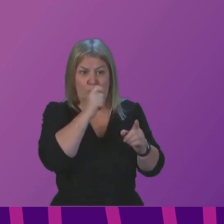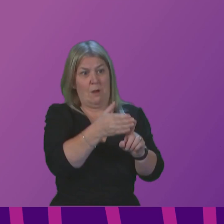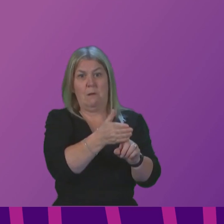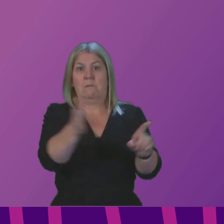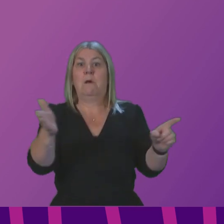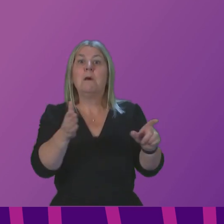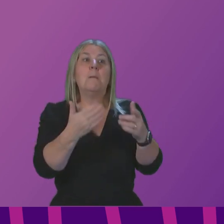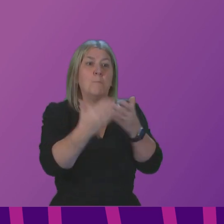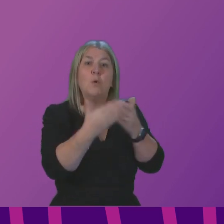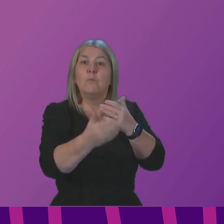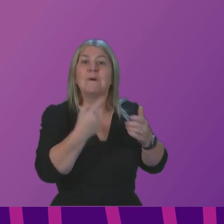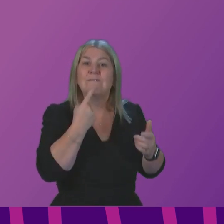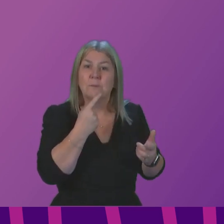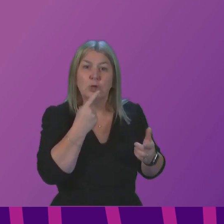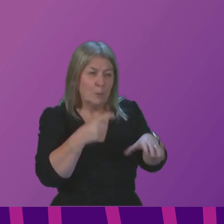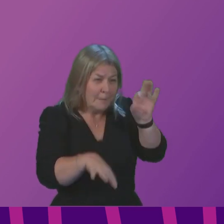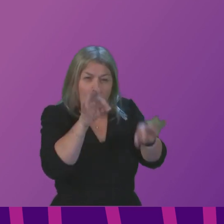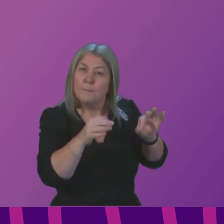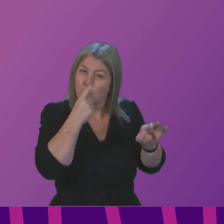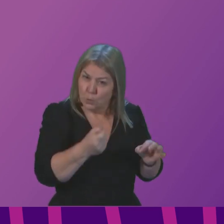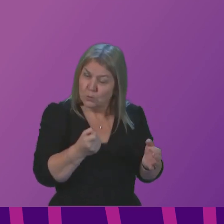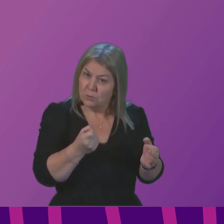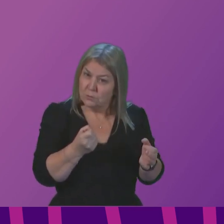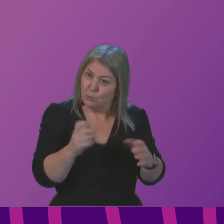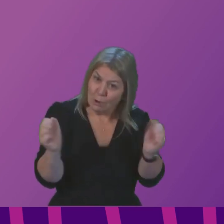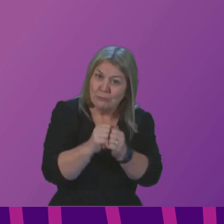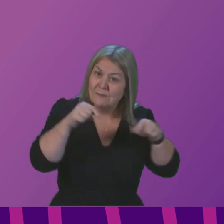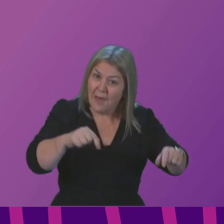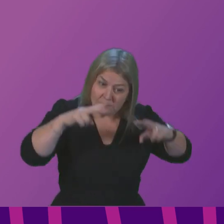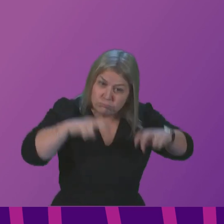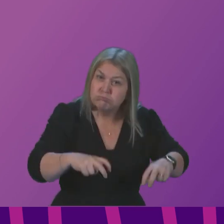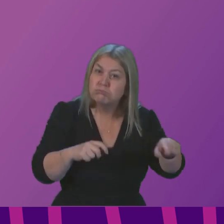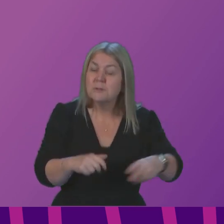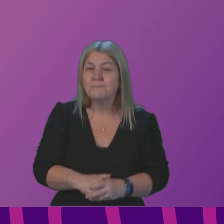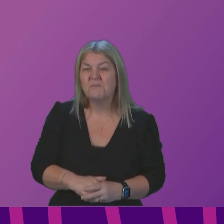Crucially, though, the health board leadership has lost the confidence of clinicians, patients,